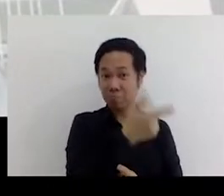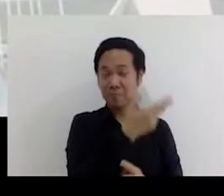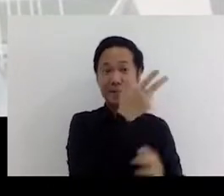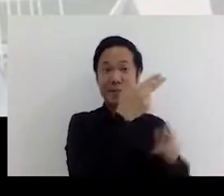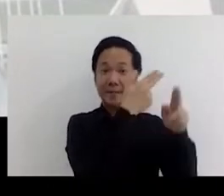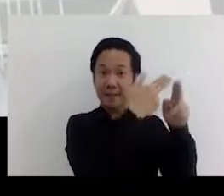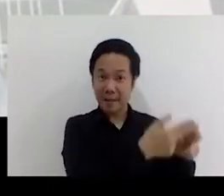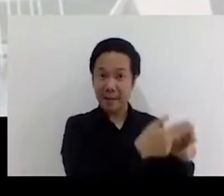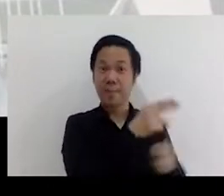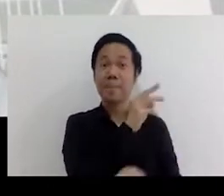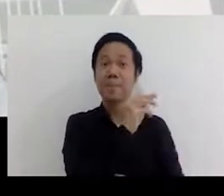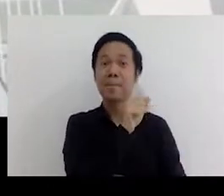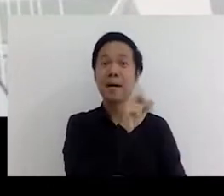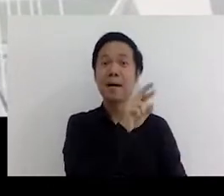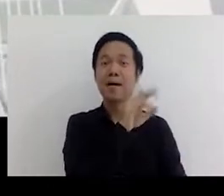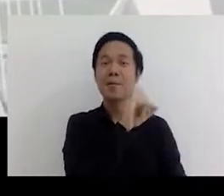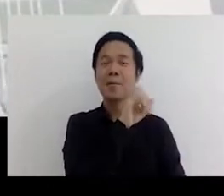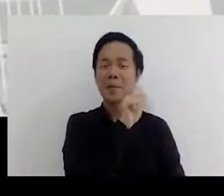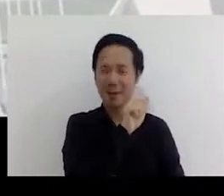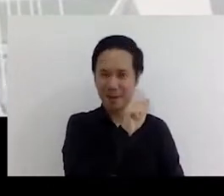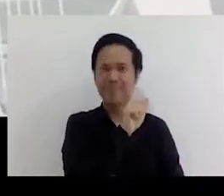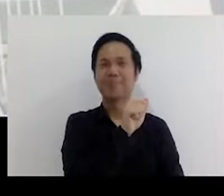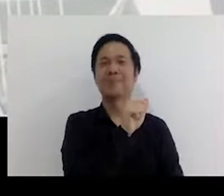who we are going to hear from in a moment